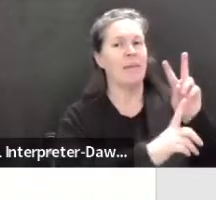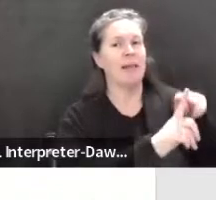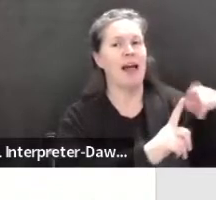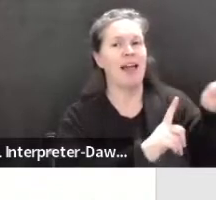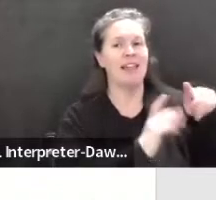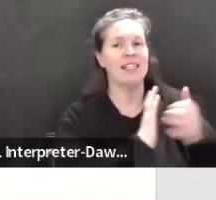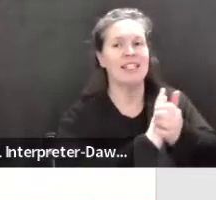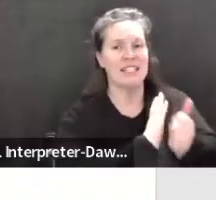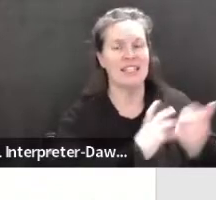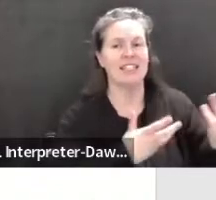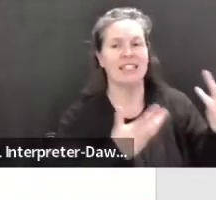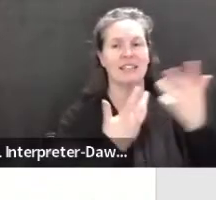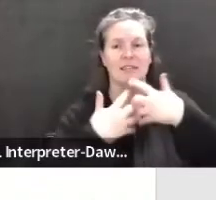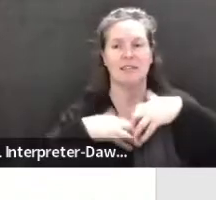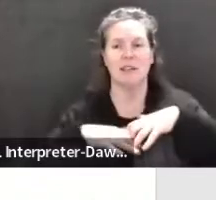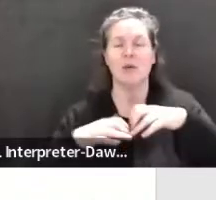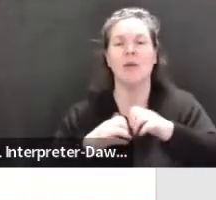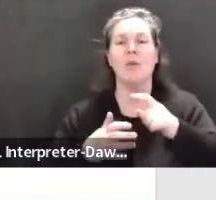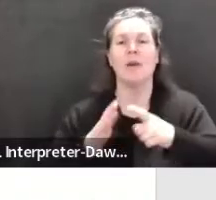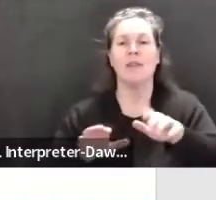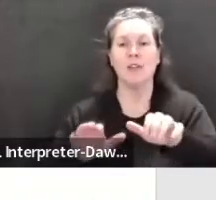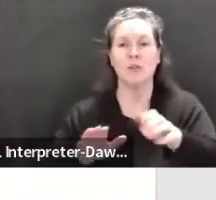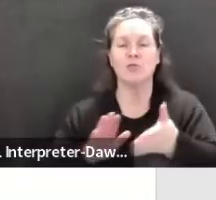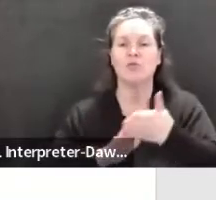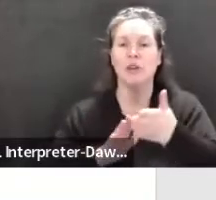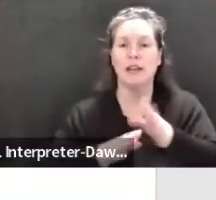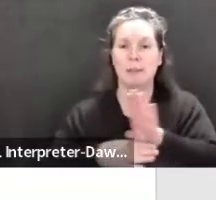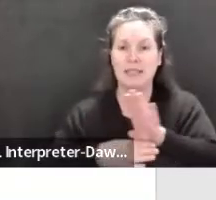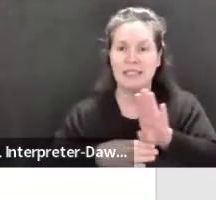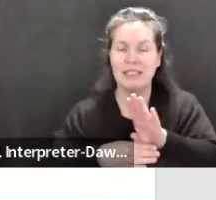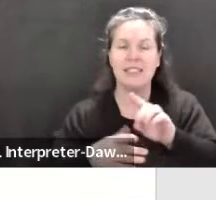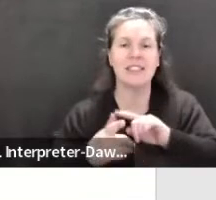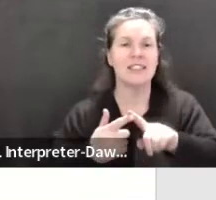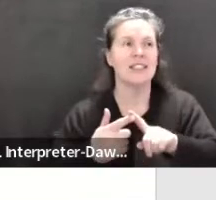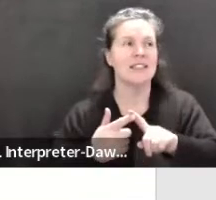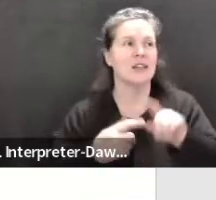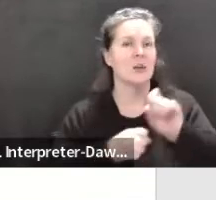into what they do, whether it's running a business, whether it's working directly with individuals